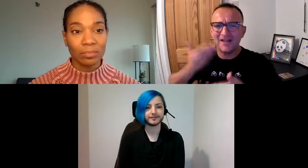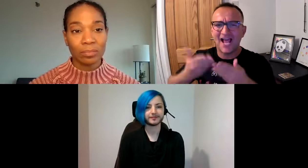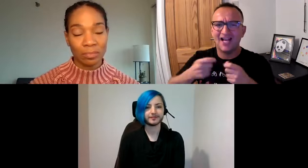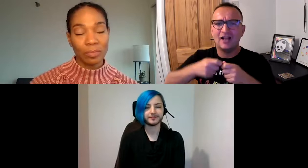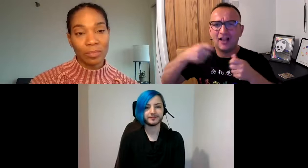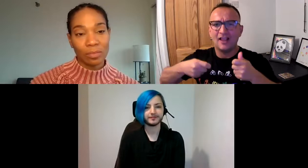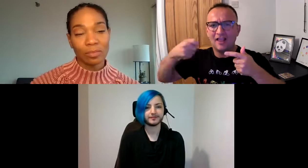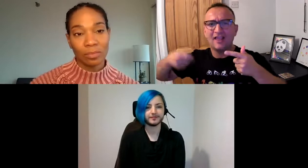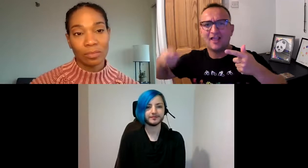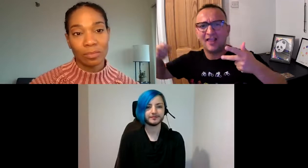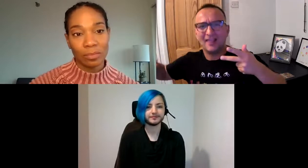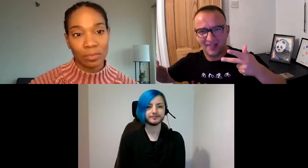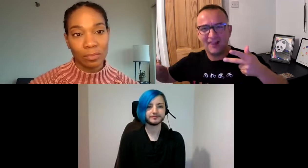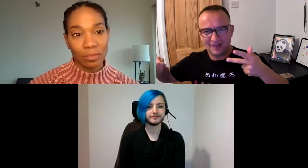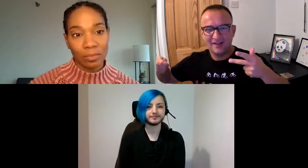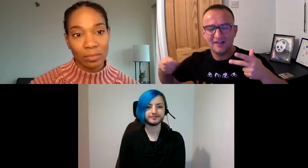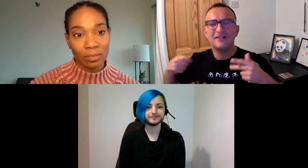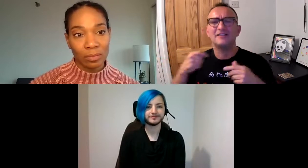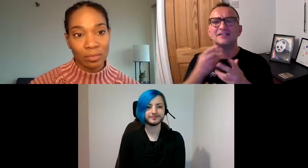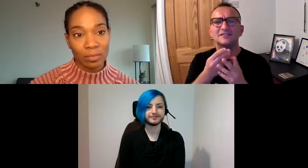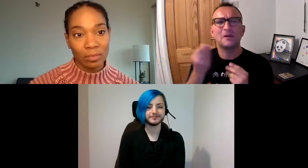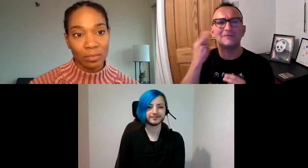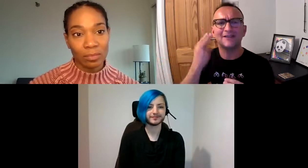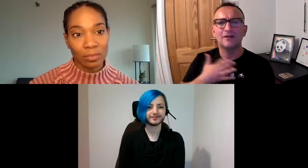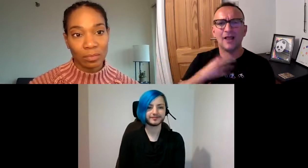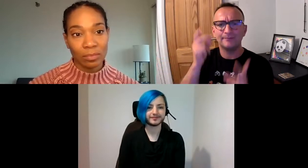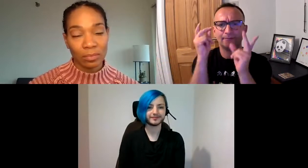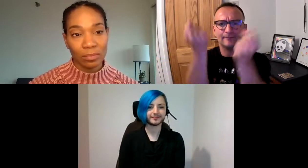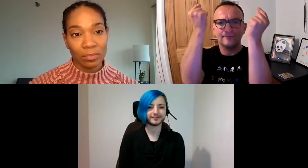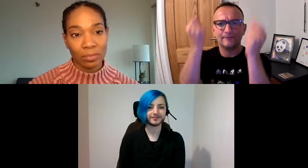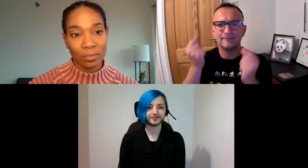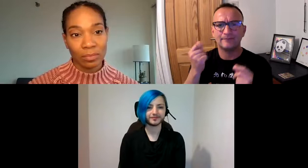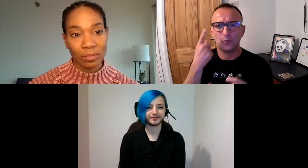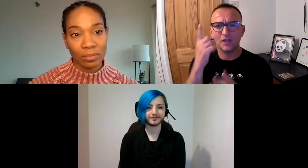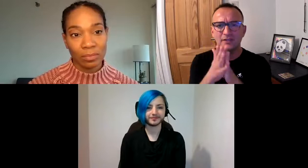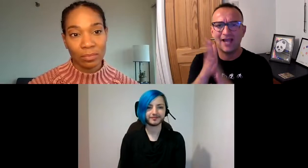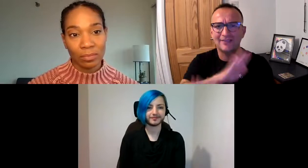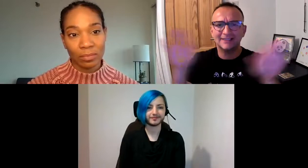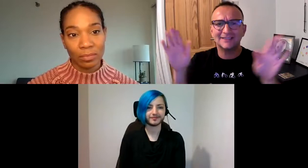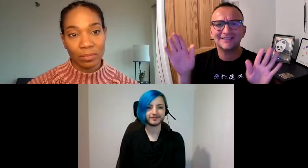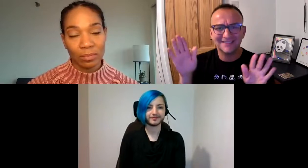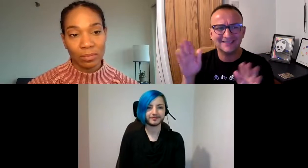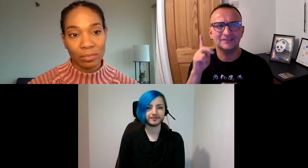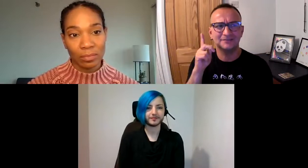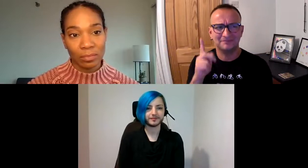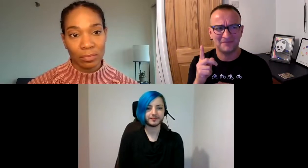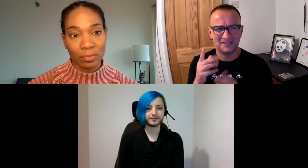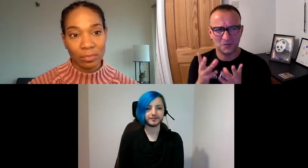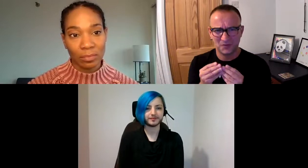a single sign which expresses that concept but obviously there is diversity within the community and